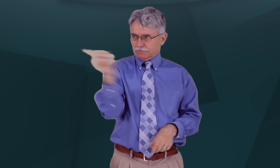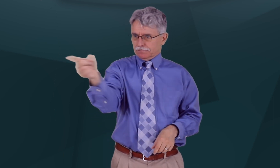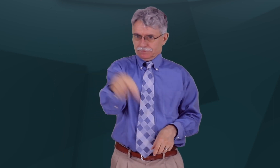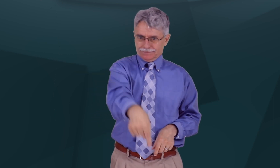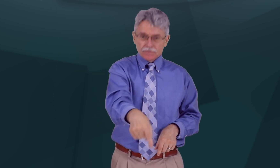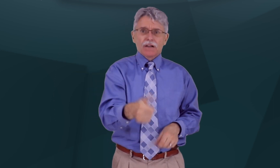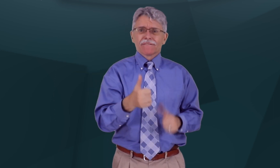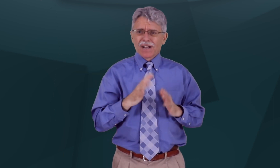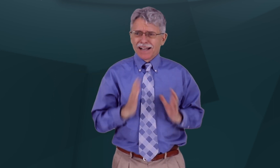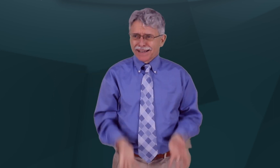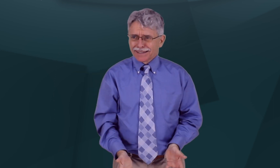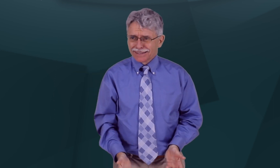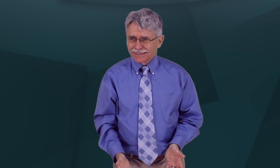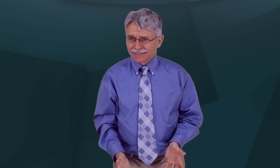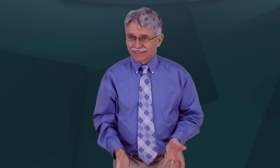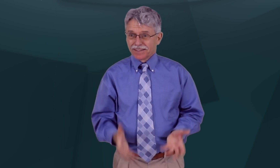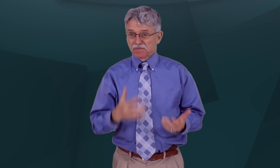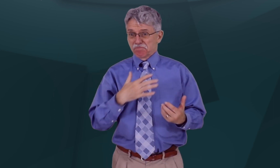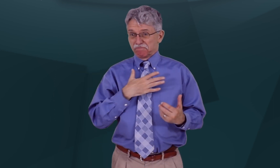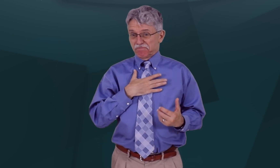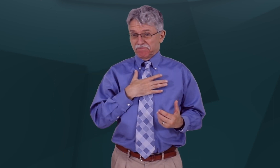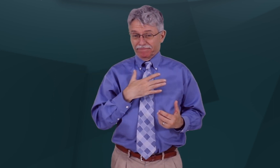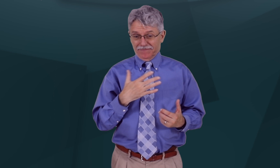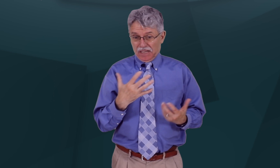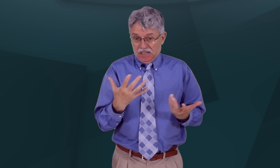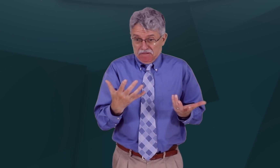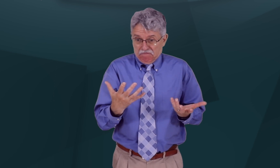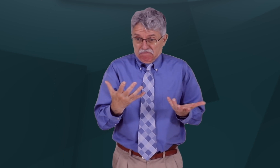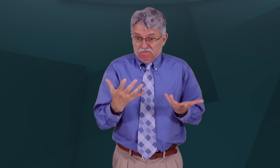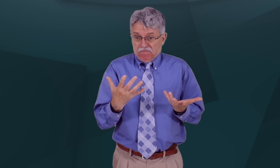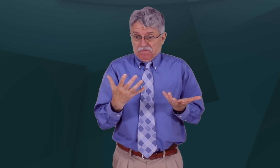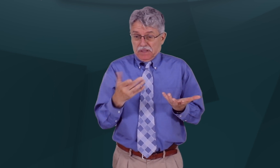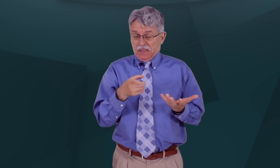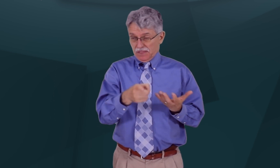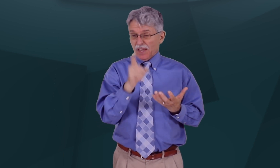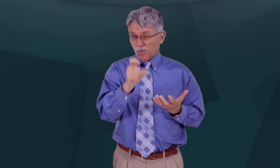You know? Telling them, no, not that person, but this person. And that's just fine with me.